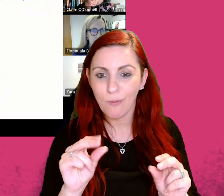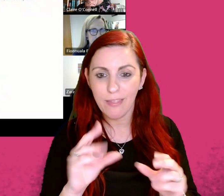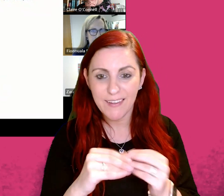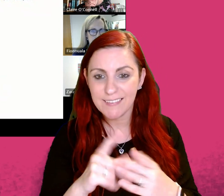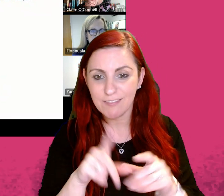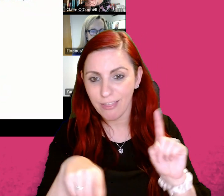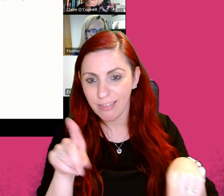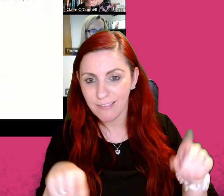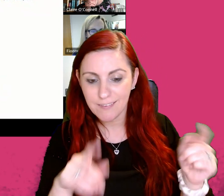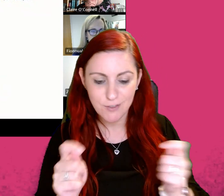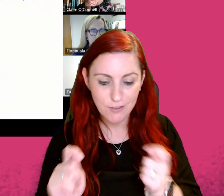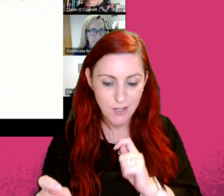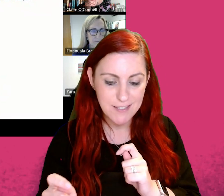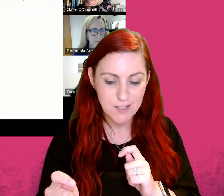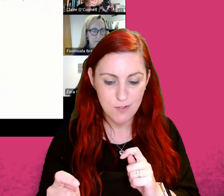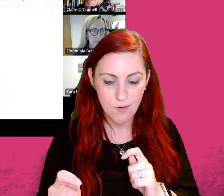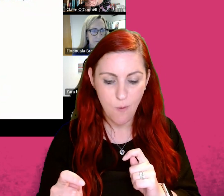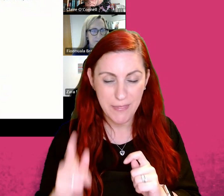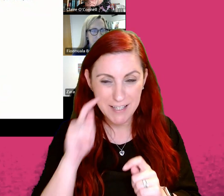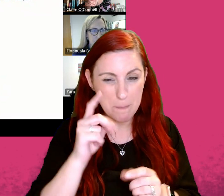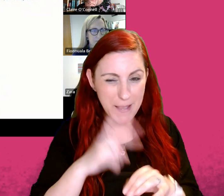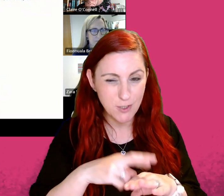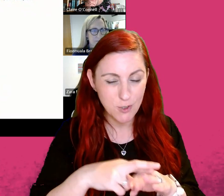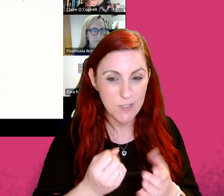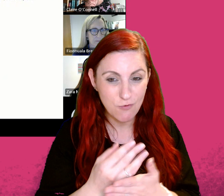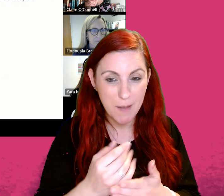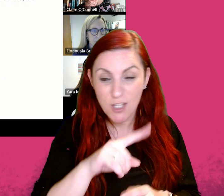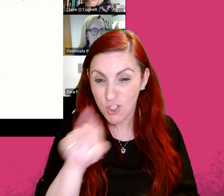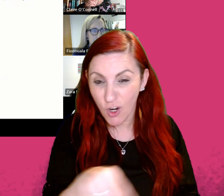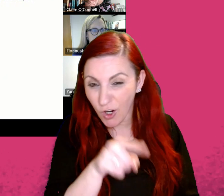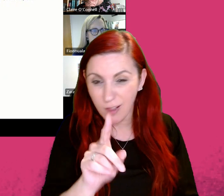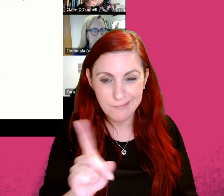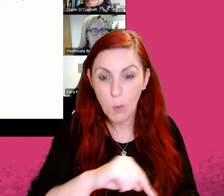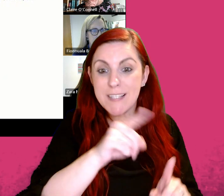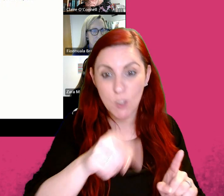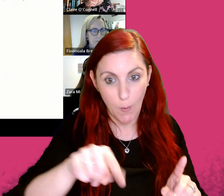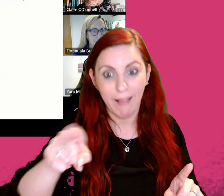I prefer to present it as a squiggle so we can involve patients on the public from the very